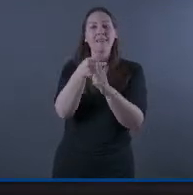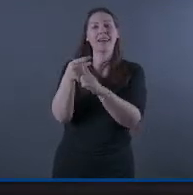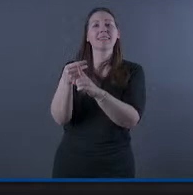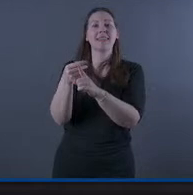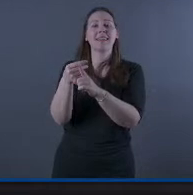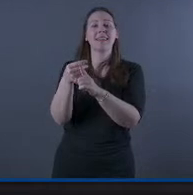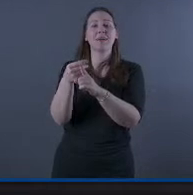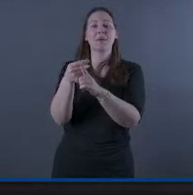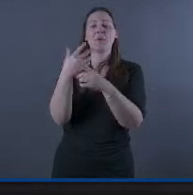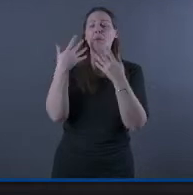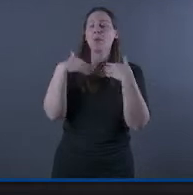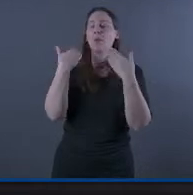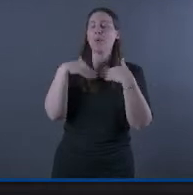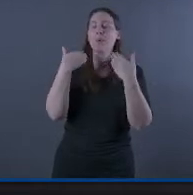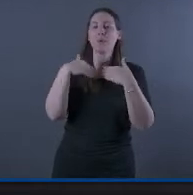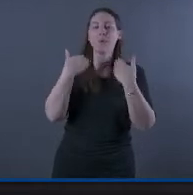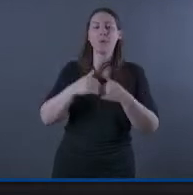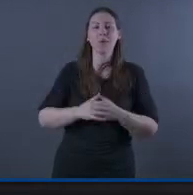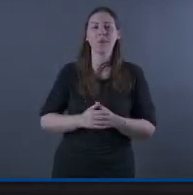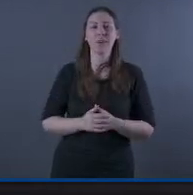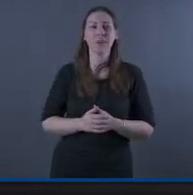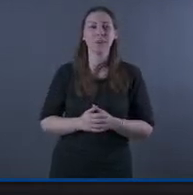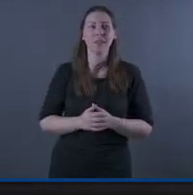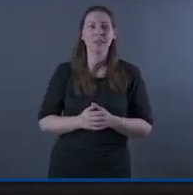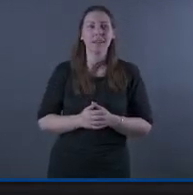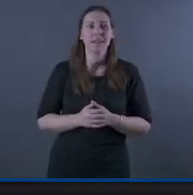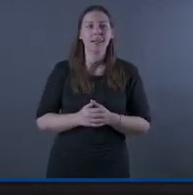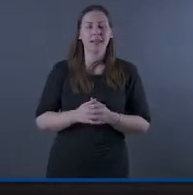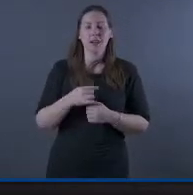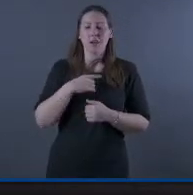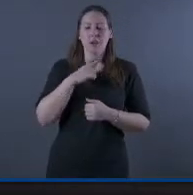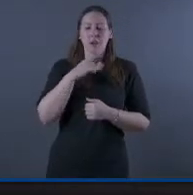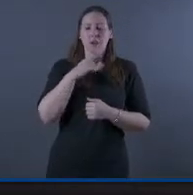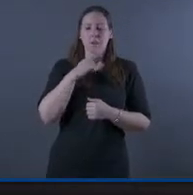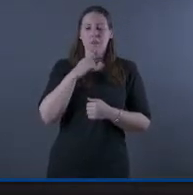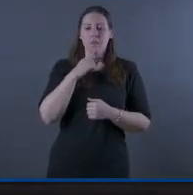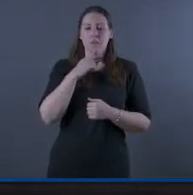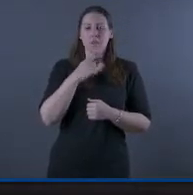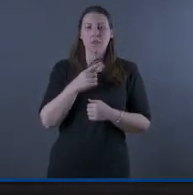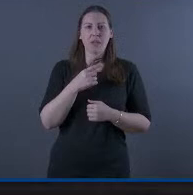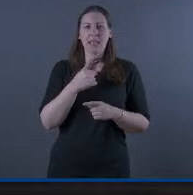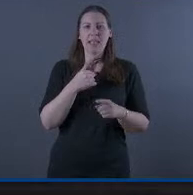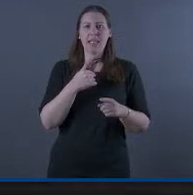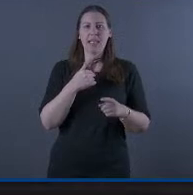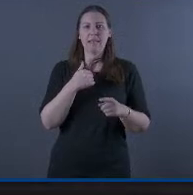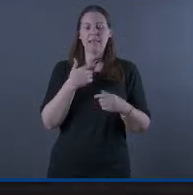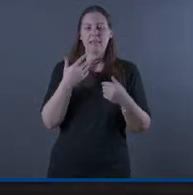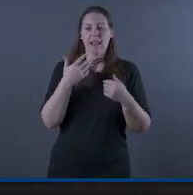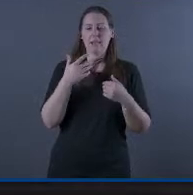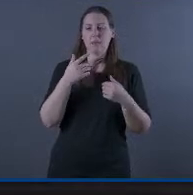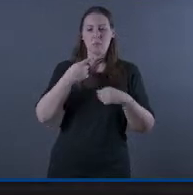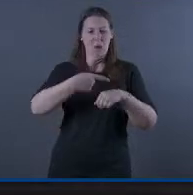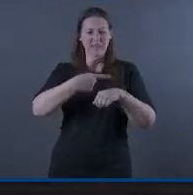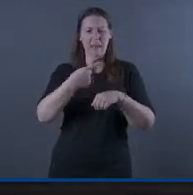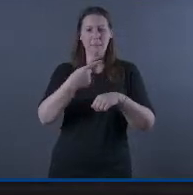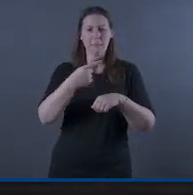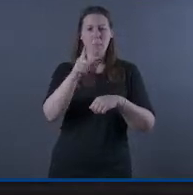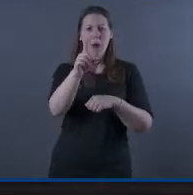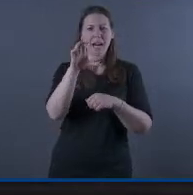I also did kind of a real kind of point in time estimate when we have a hundred patients coming in an hour, and, you know, I kind of just looked around